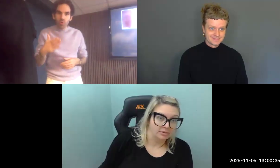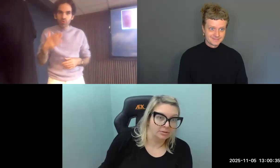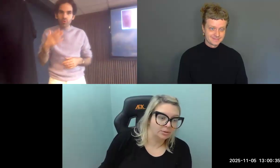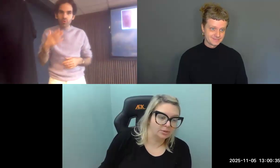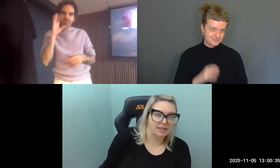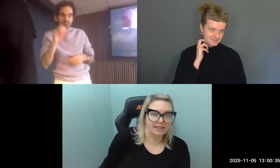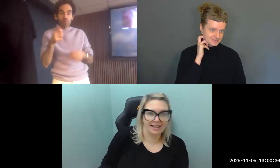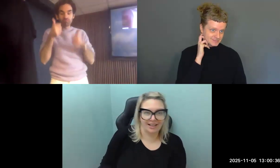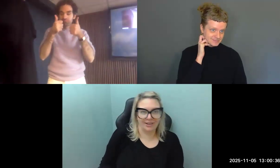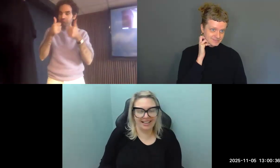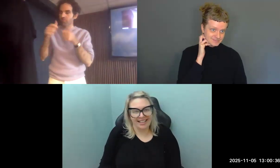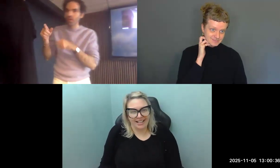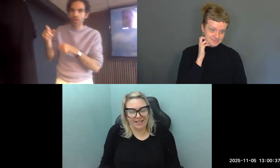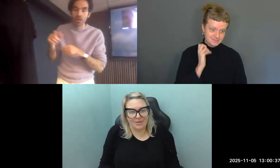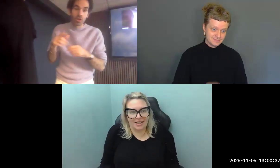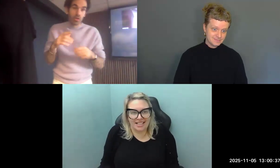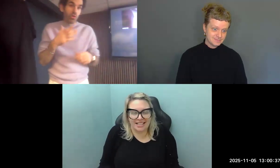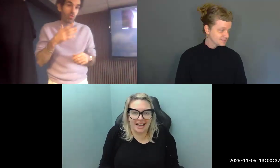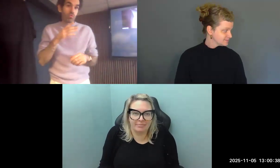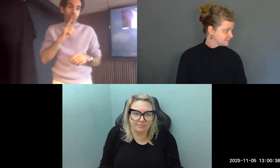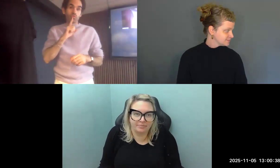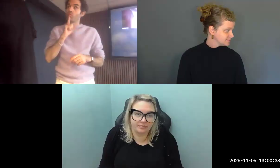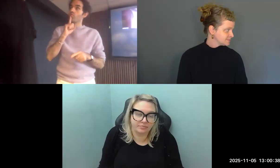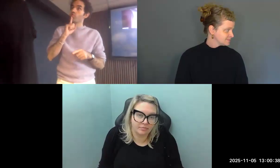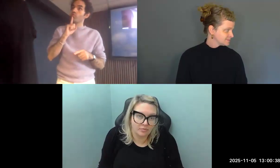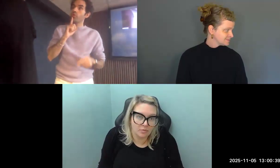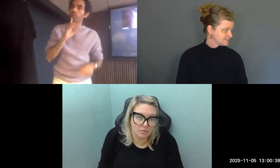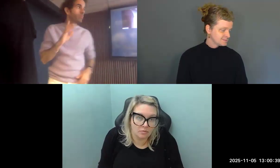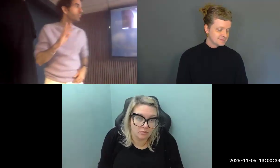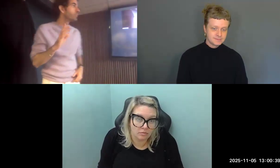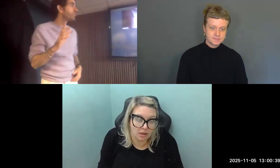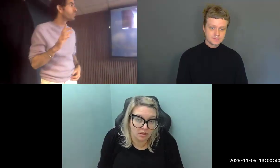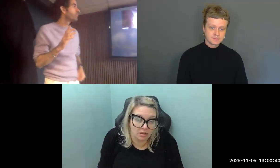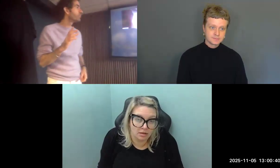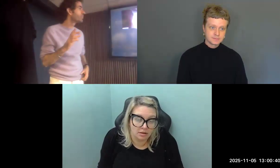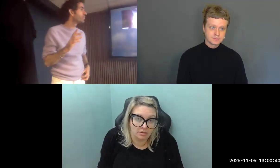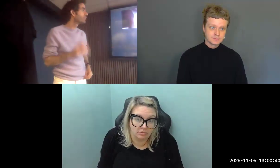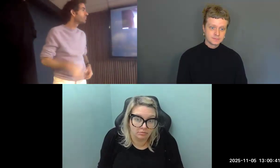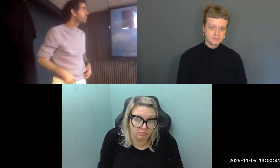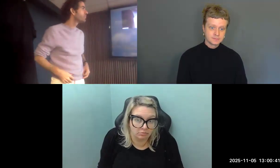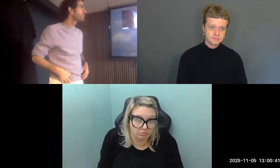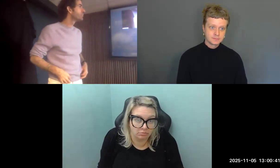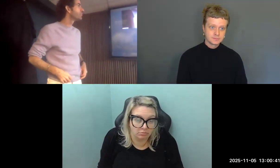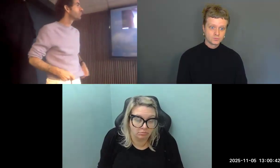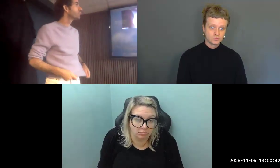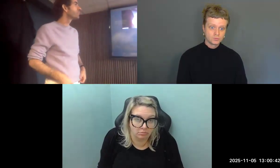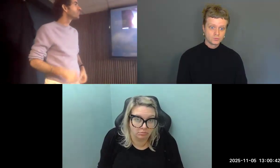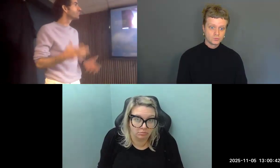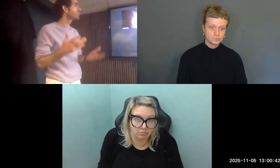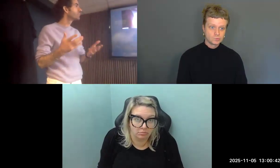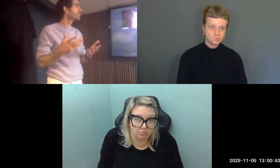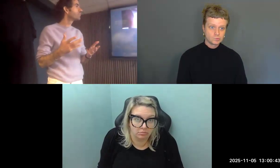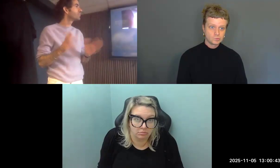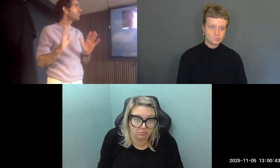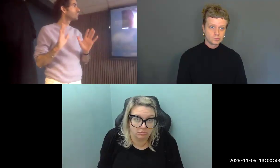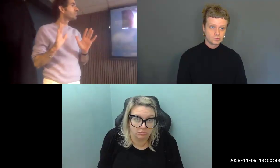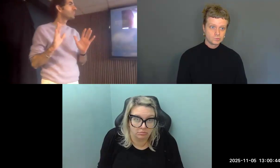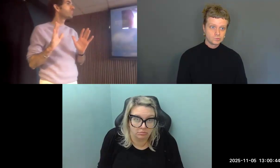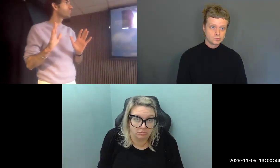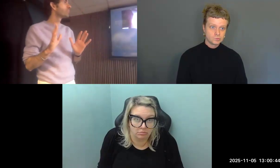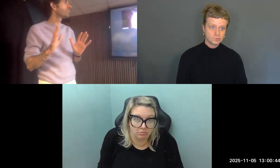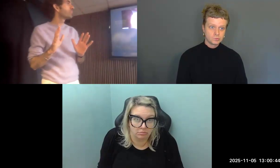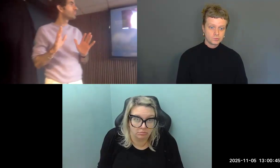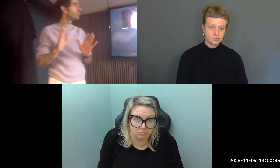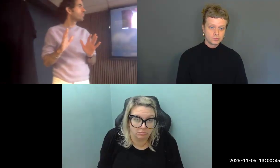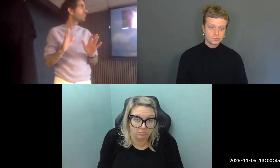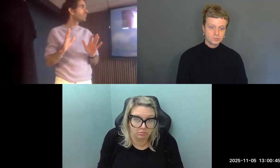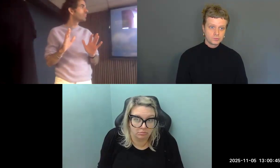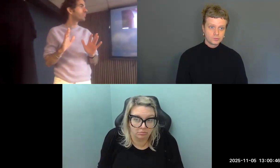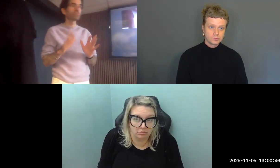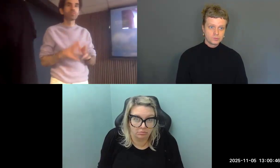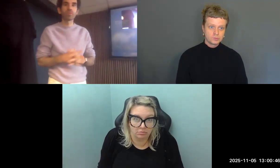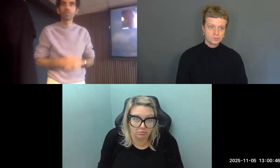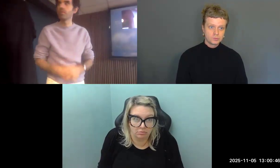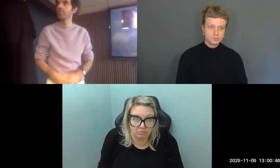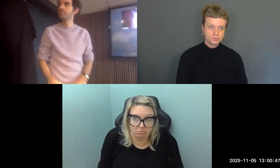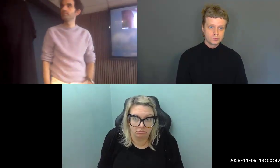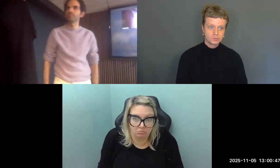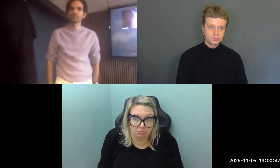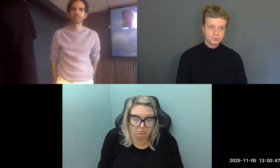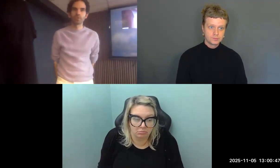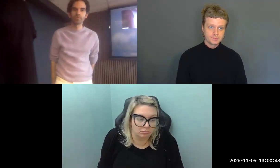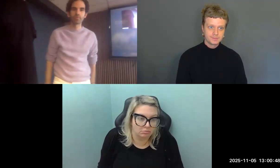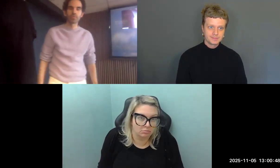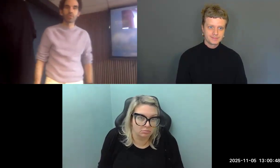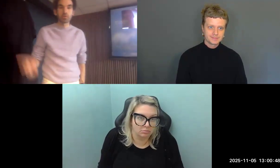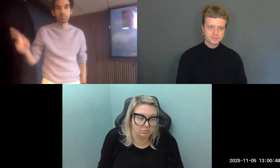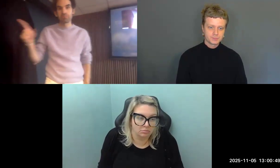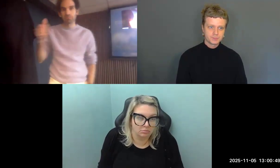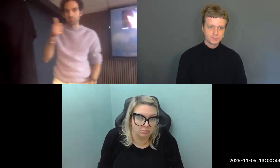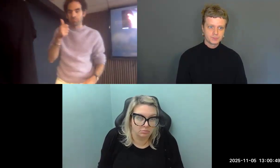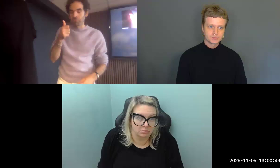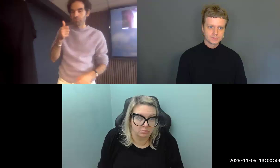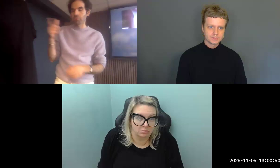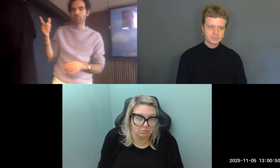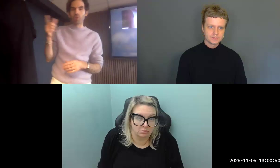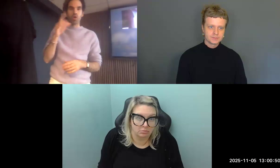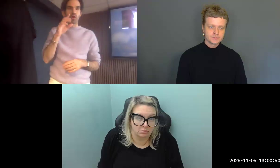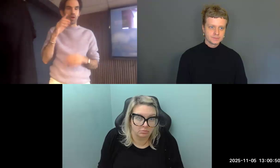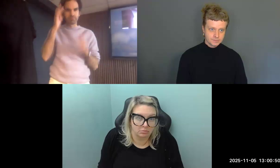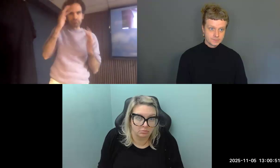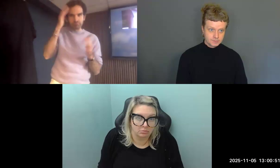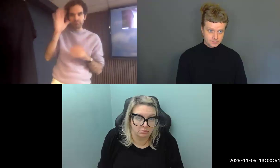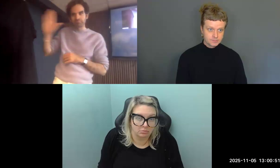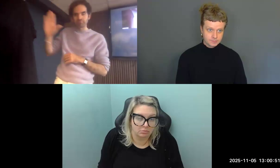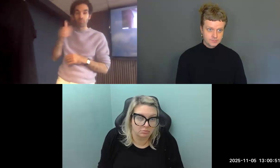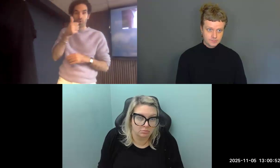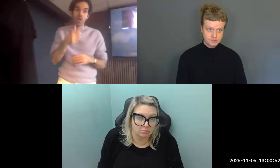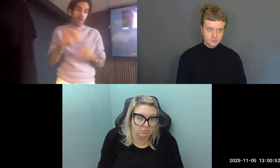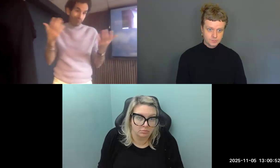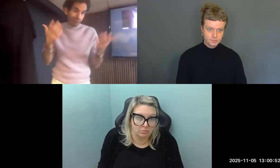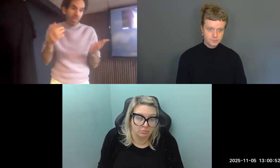Ooh, thank you. Good question. …